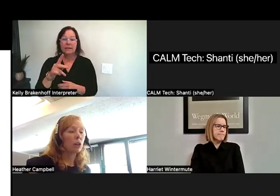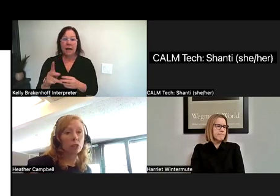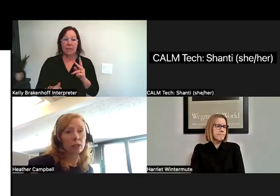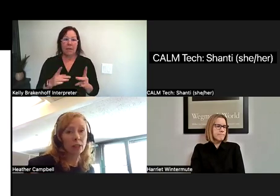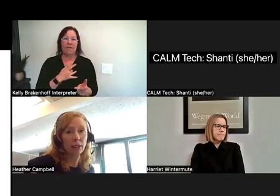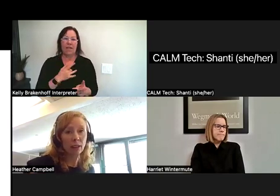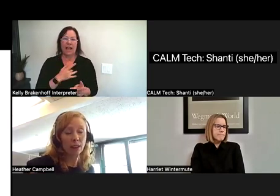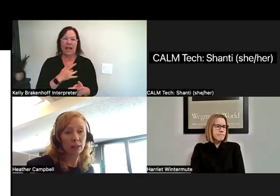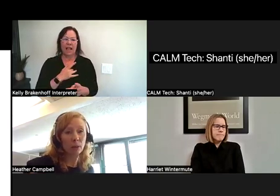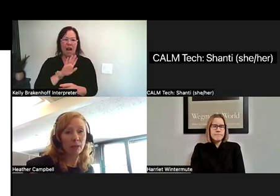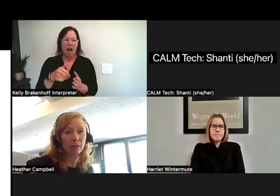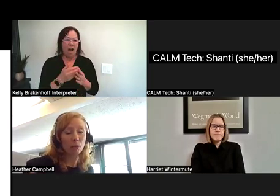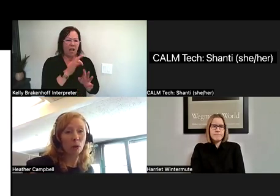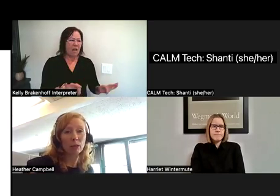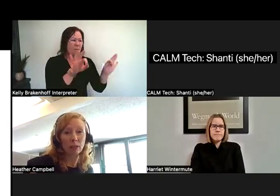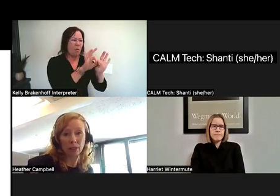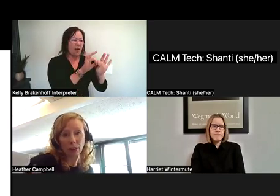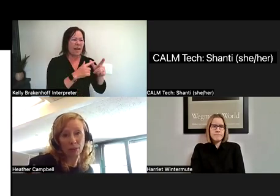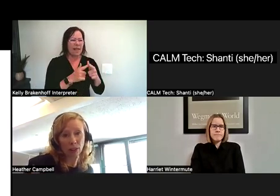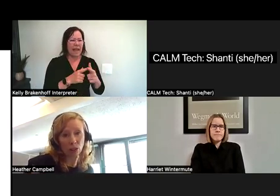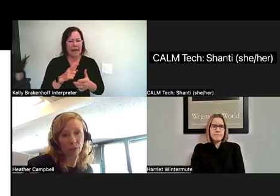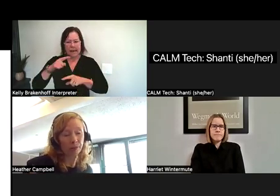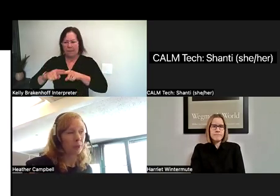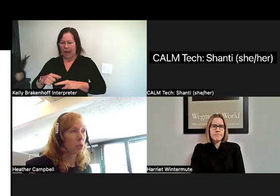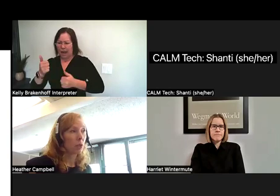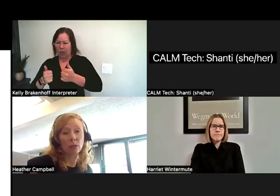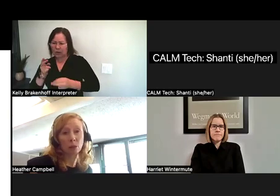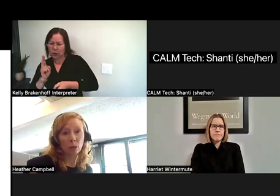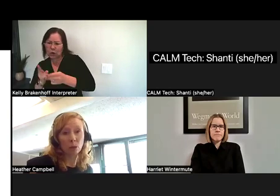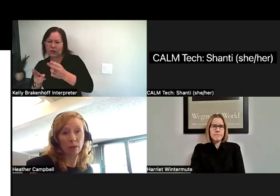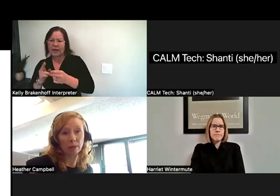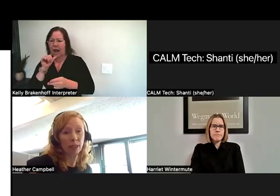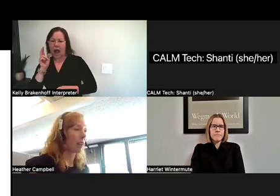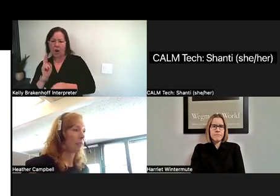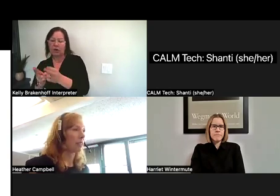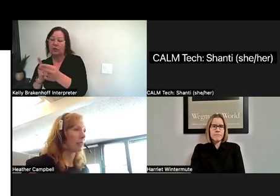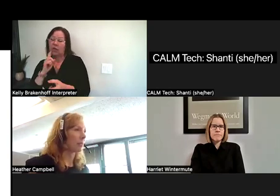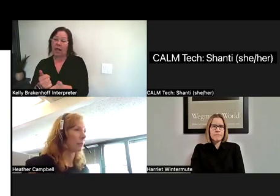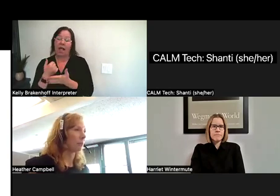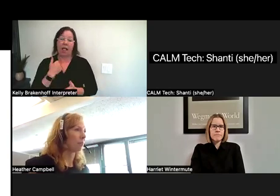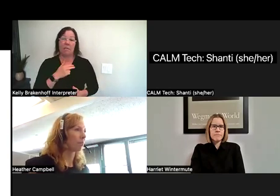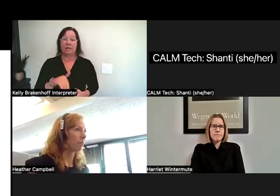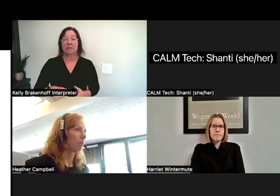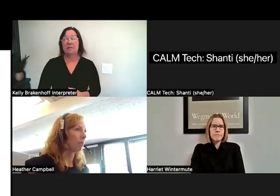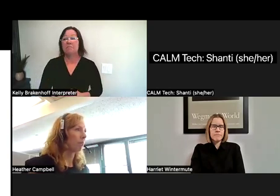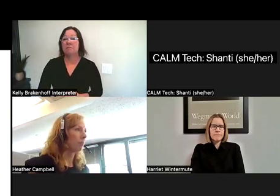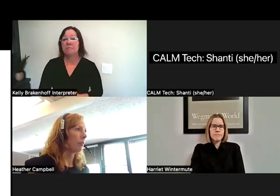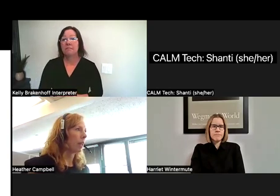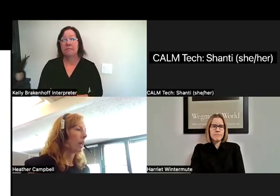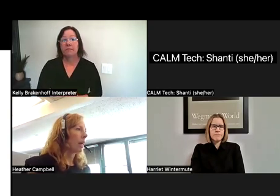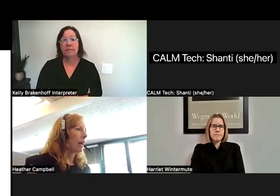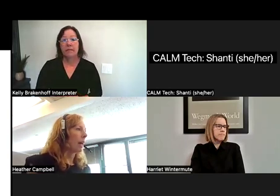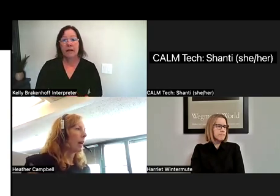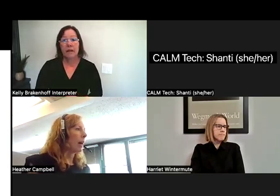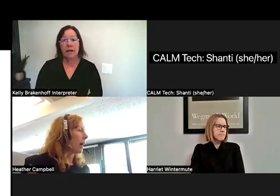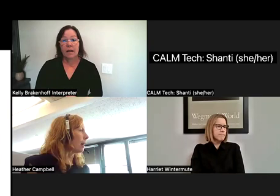urgency has been the more significant factor. So this has worked well in that instance.